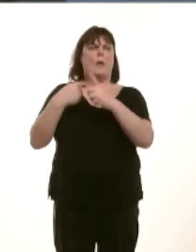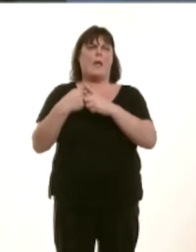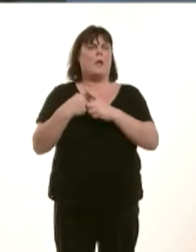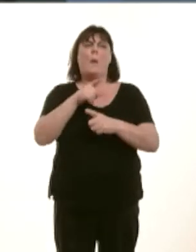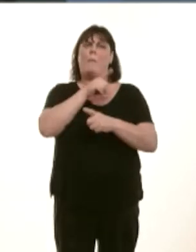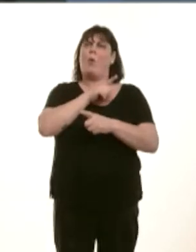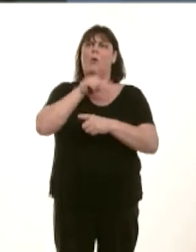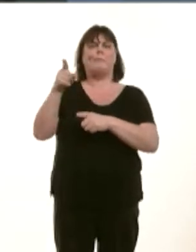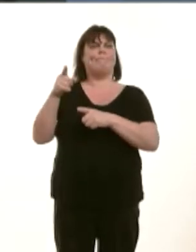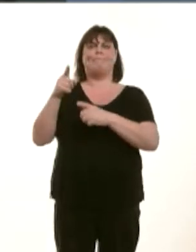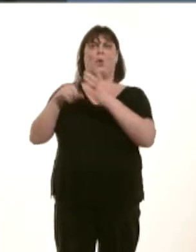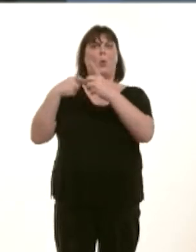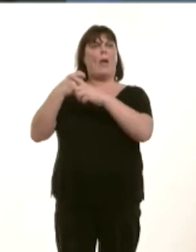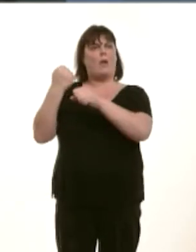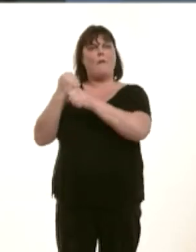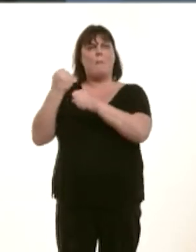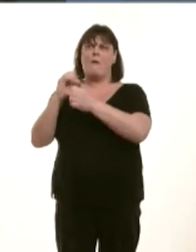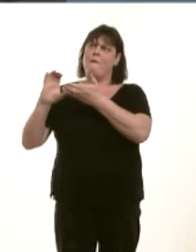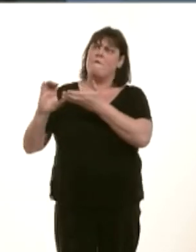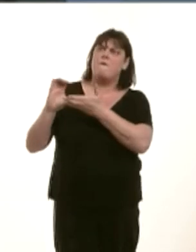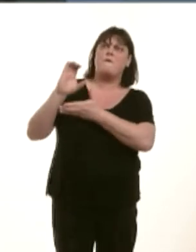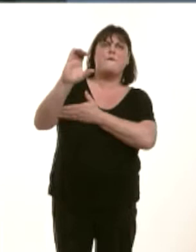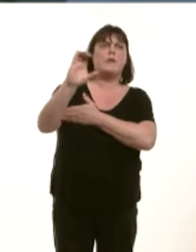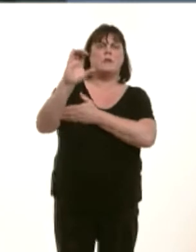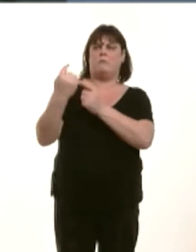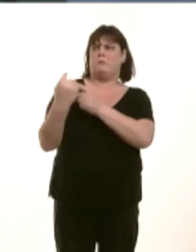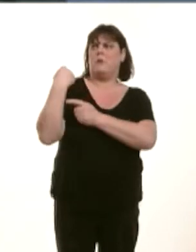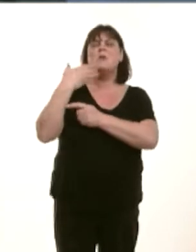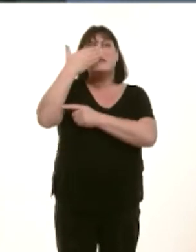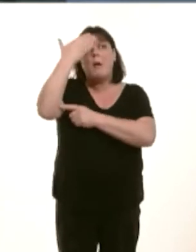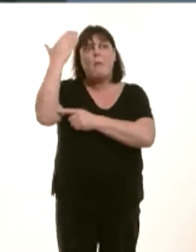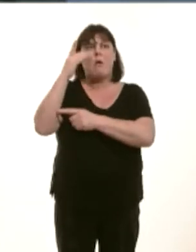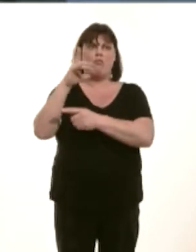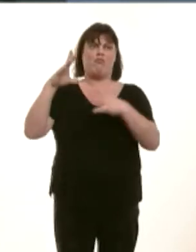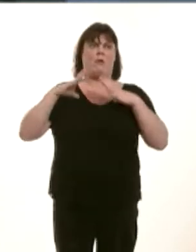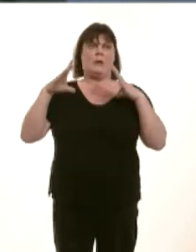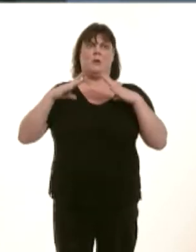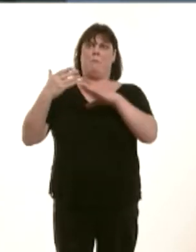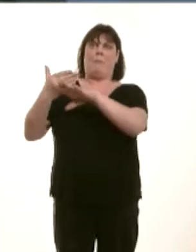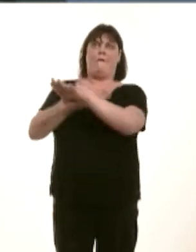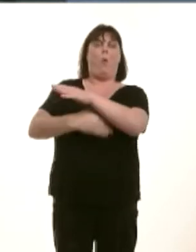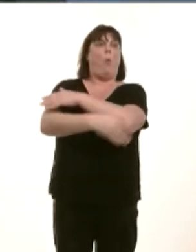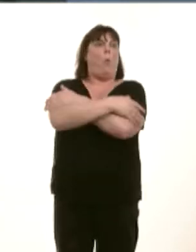last year to address potential winter pressures that were anticipated for this winter. That